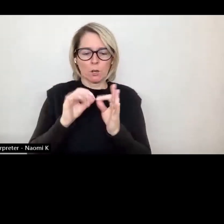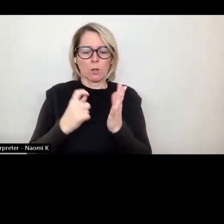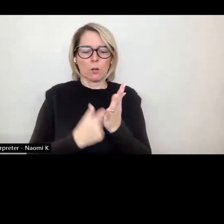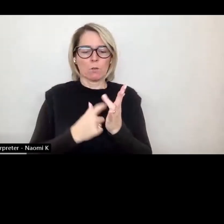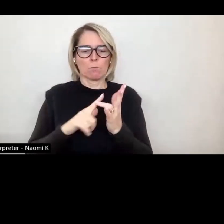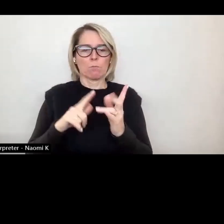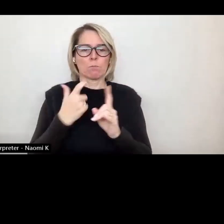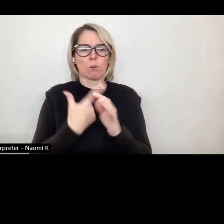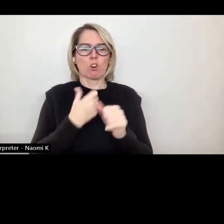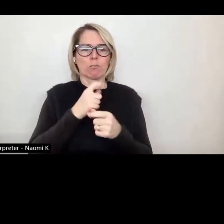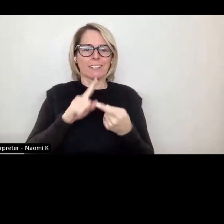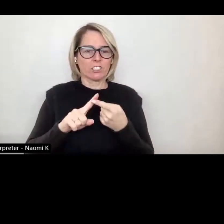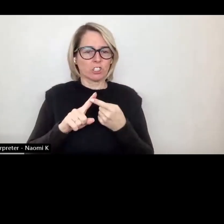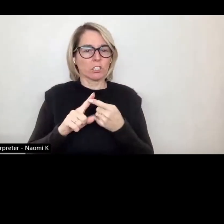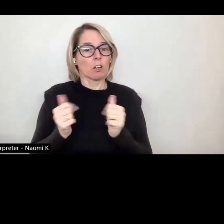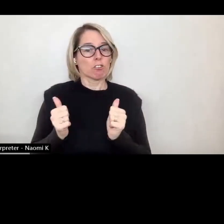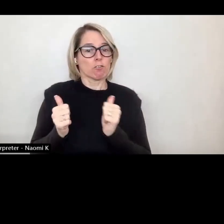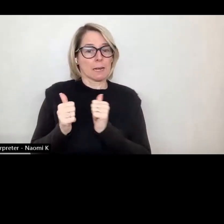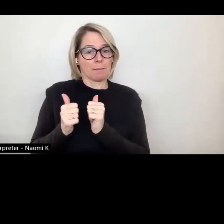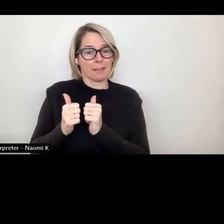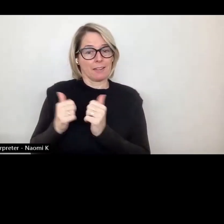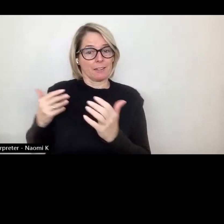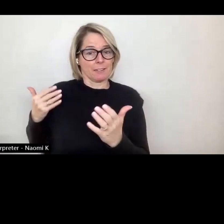Brokerage relationships don't need approval.